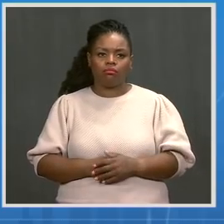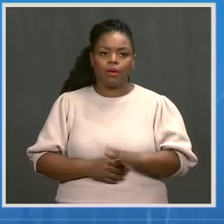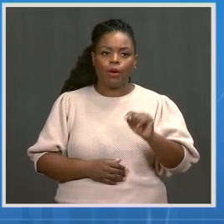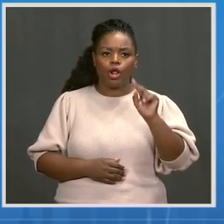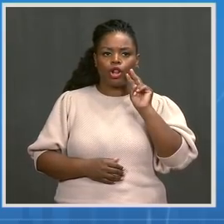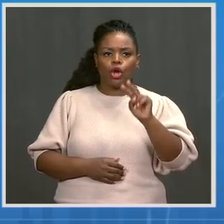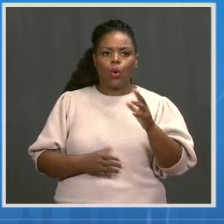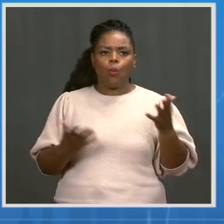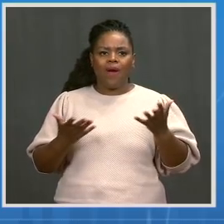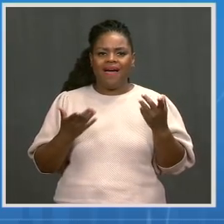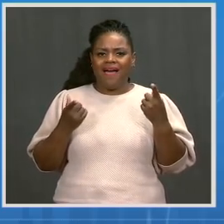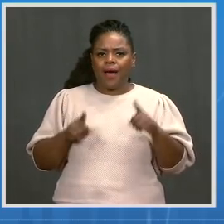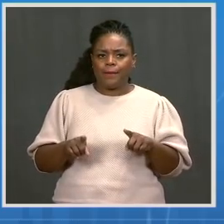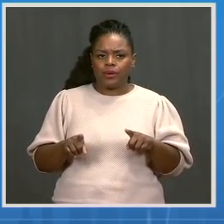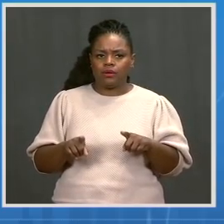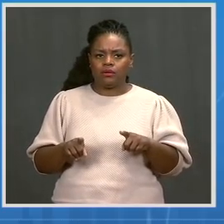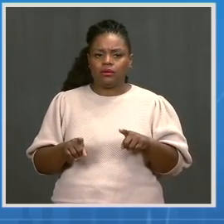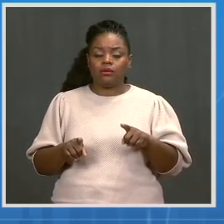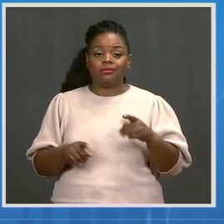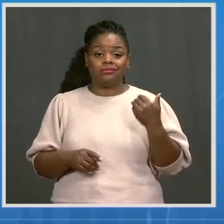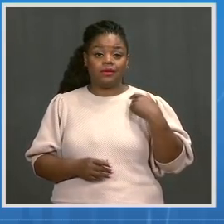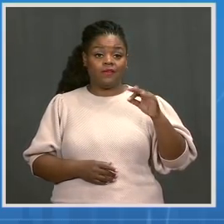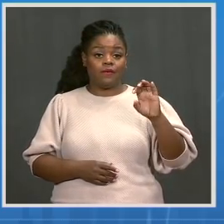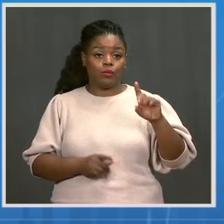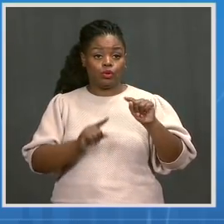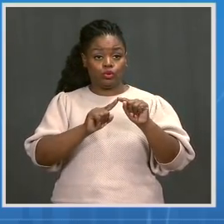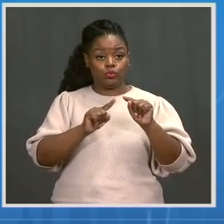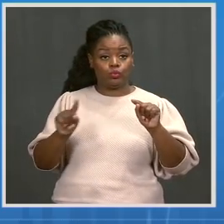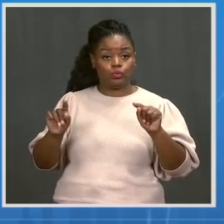from February to June -- i.e., this month.